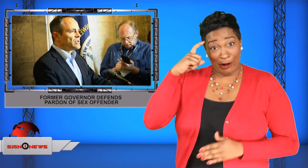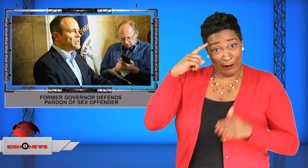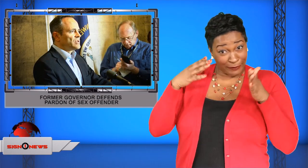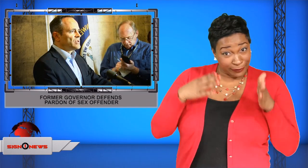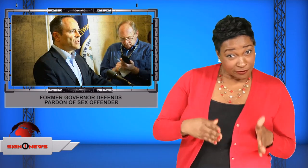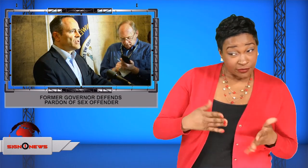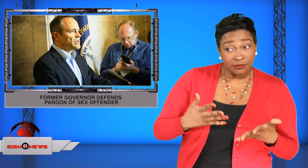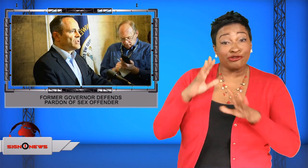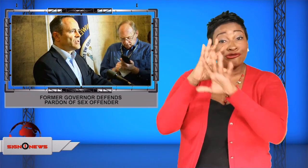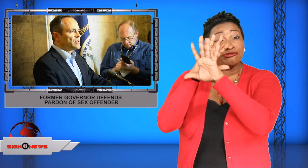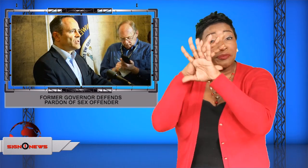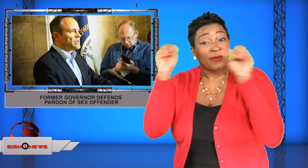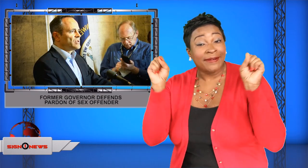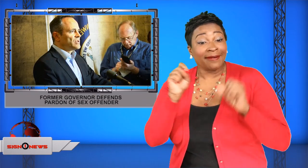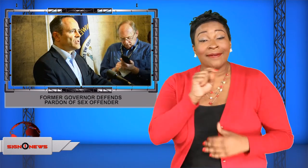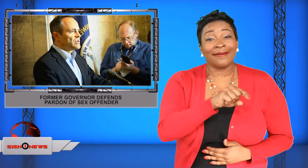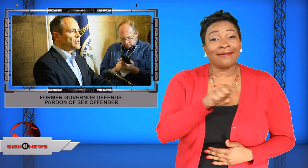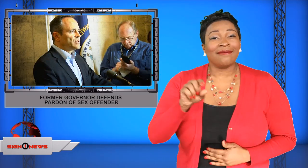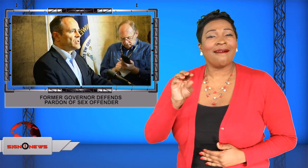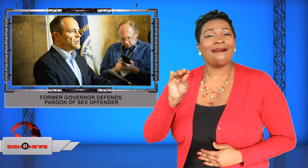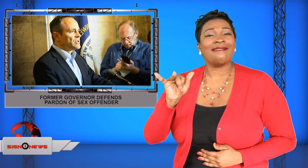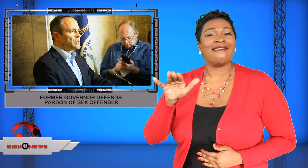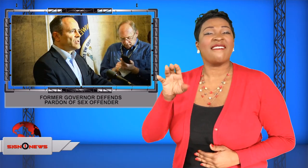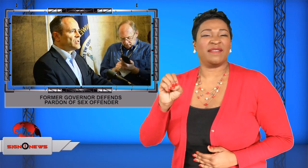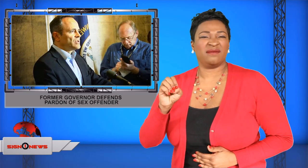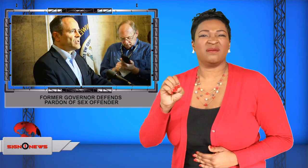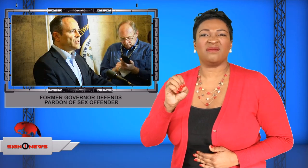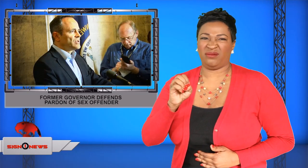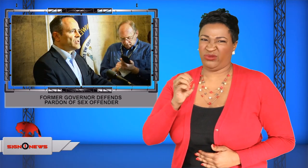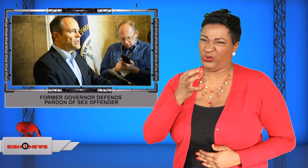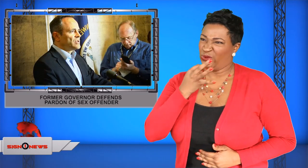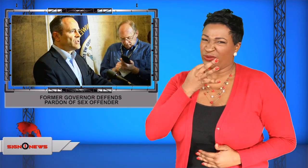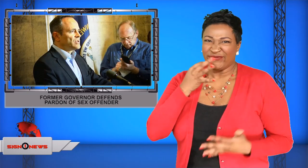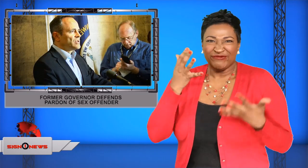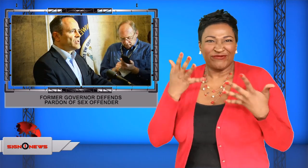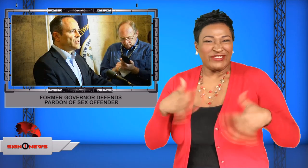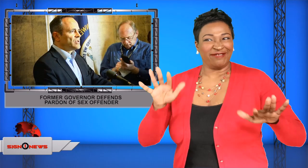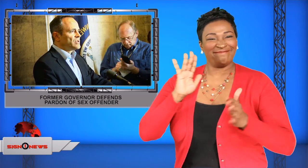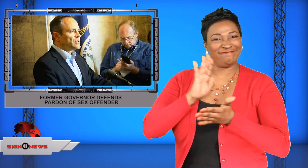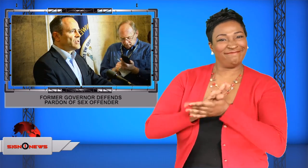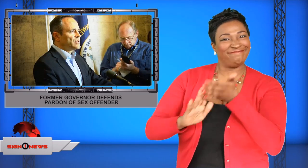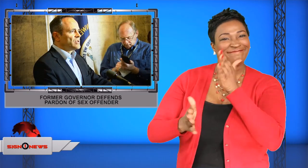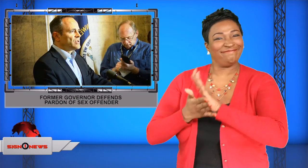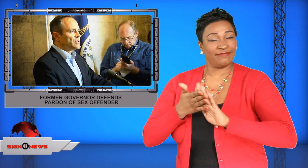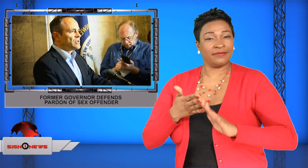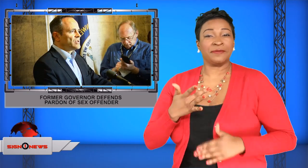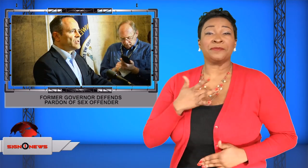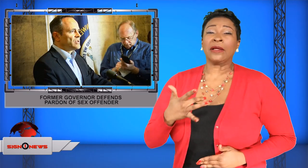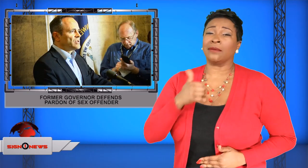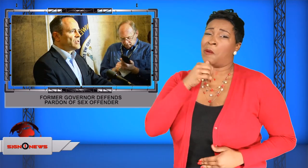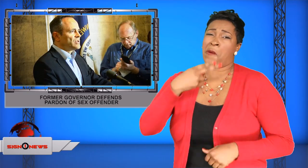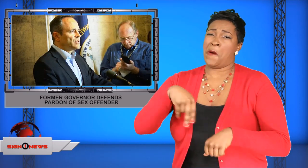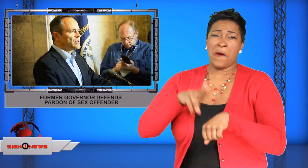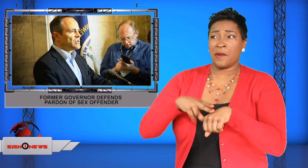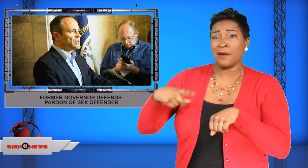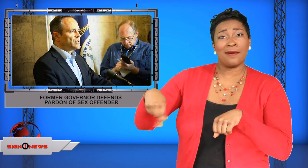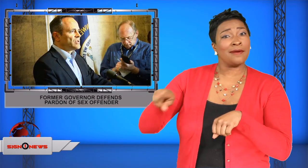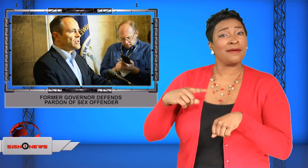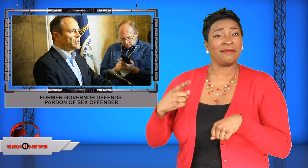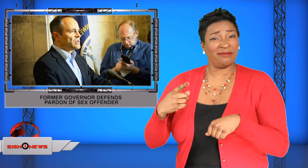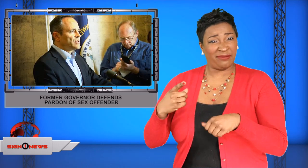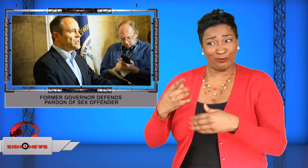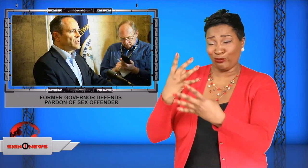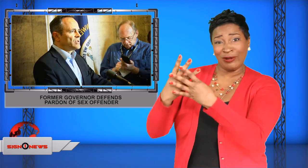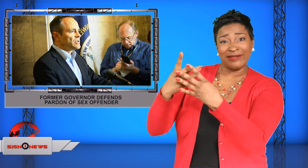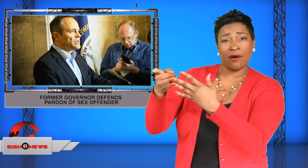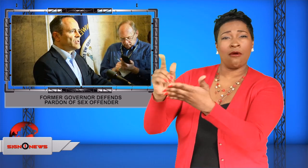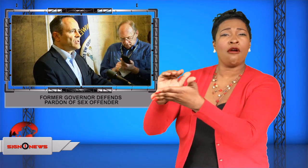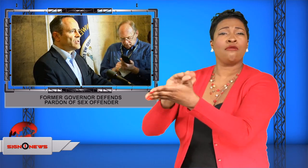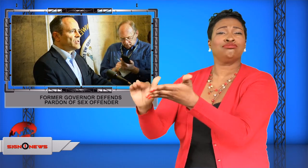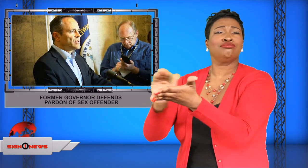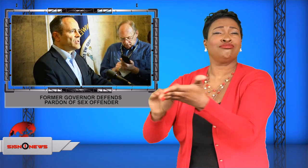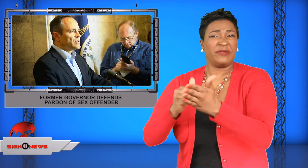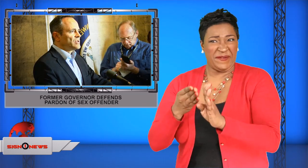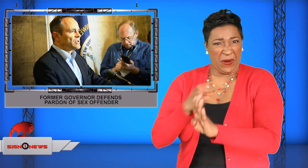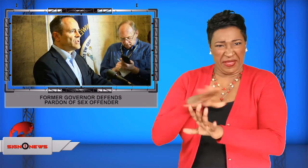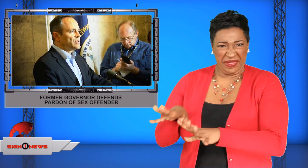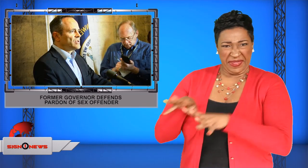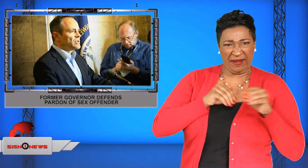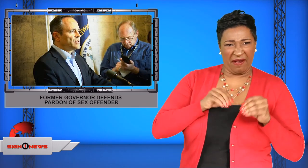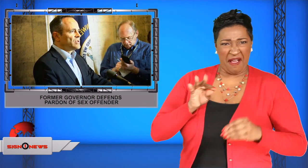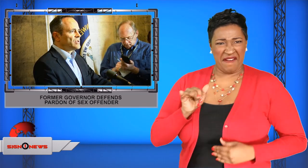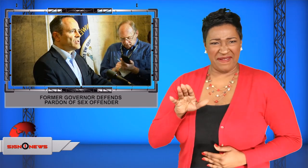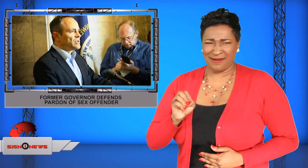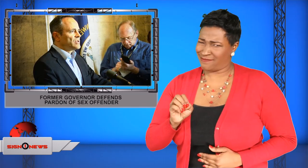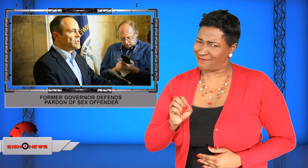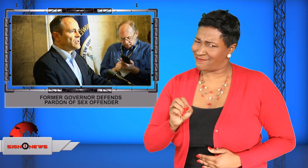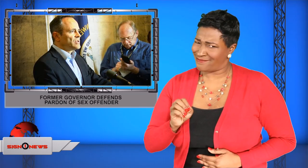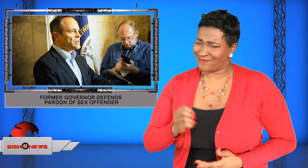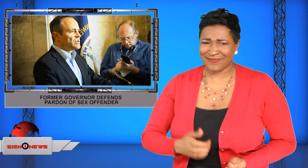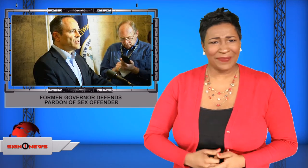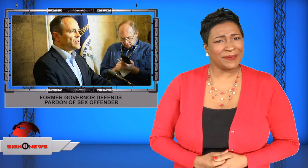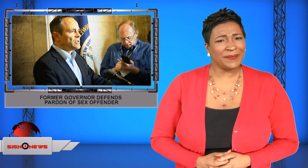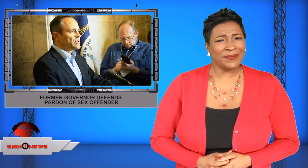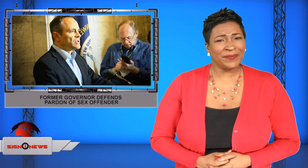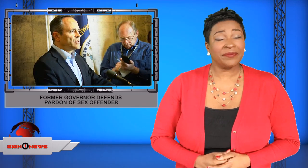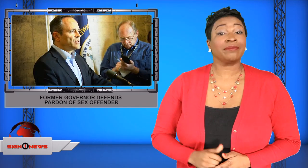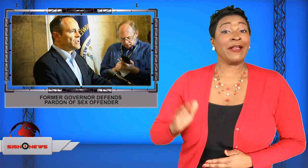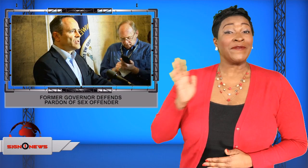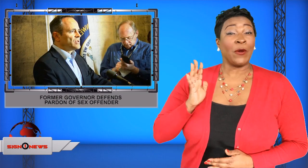It is not uncommon for governors and presidents to issue pardons before leaving office.